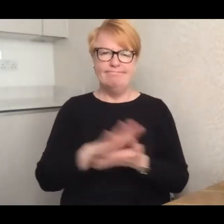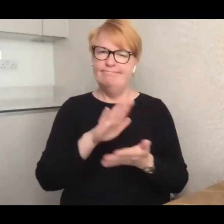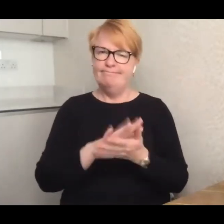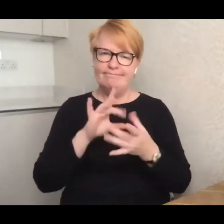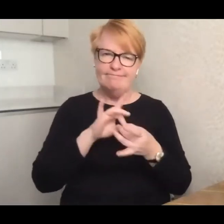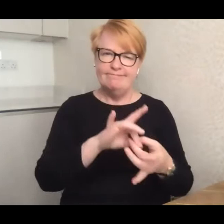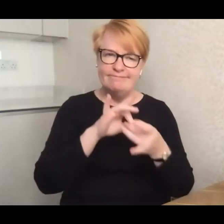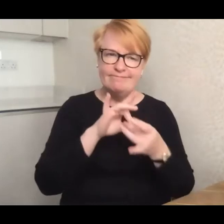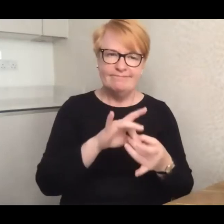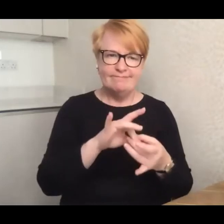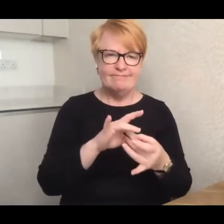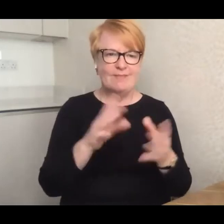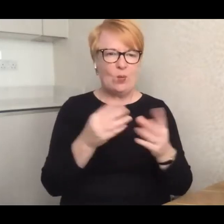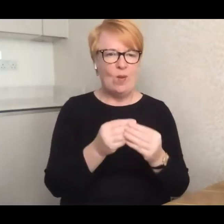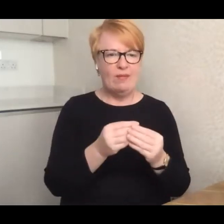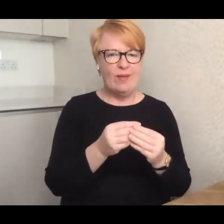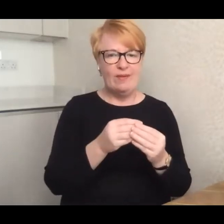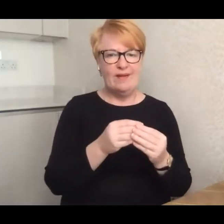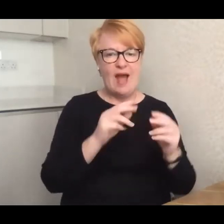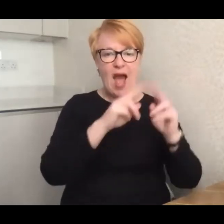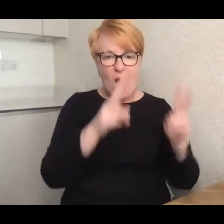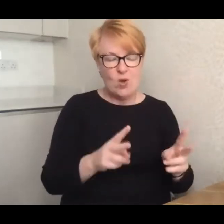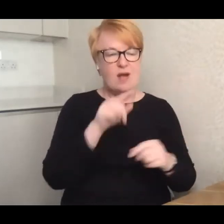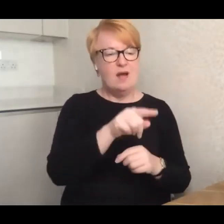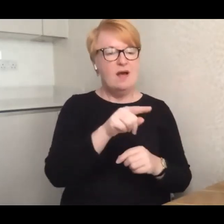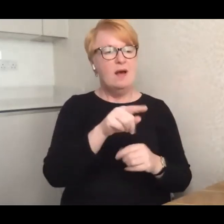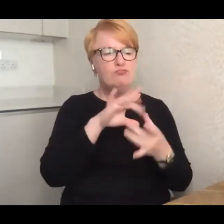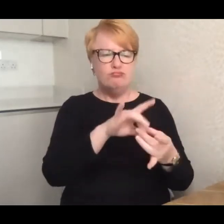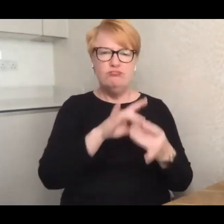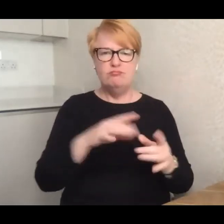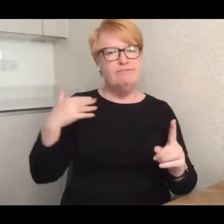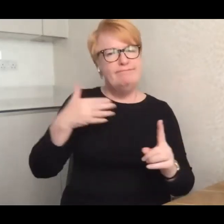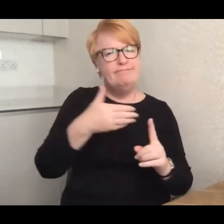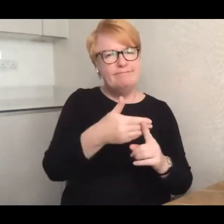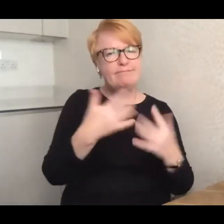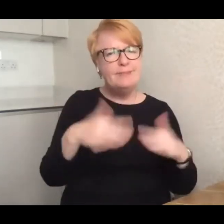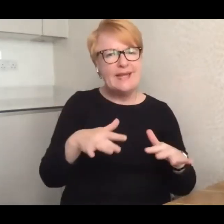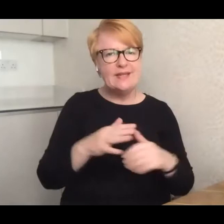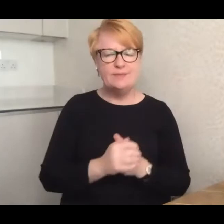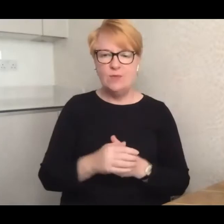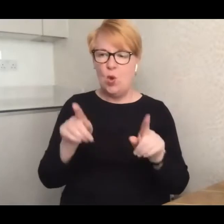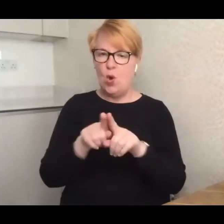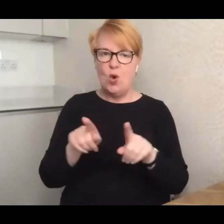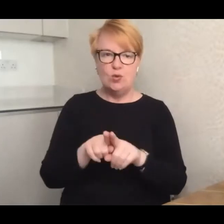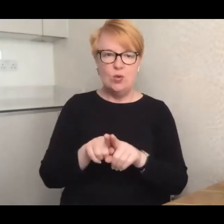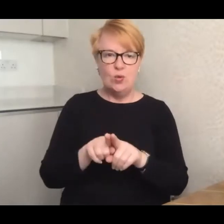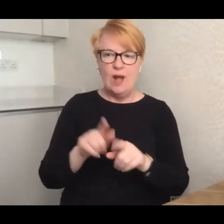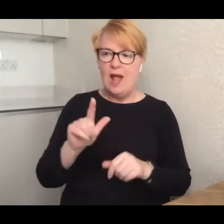a partner with whom we've been collaborating for a number of years, and Liverpool Biennial who are a new partner this year.